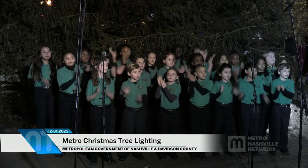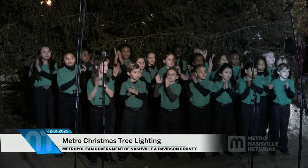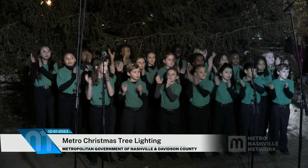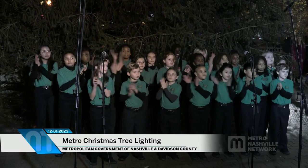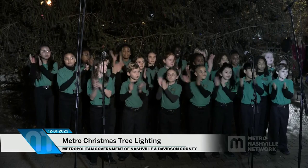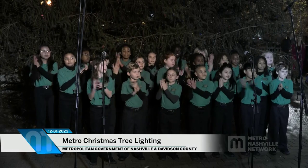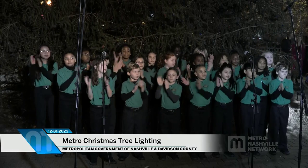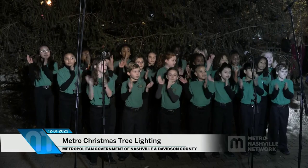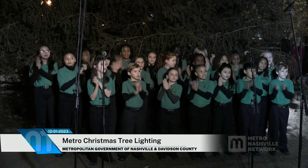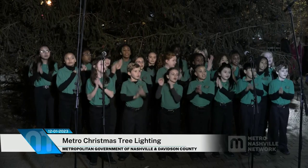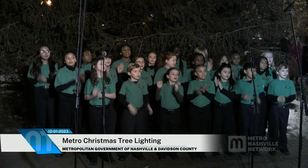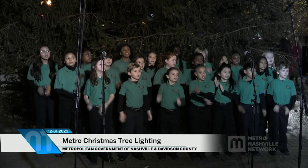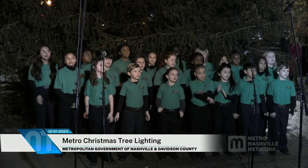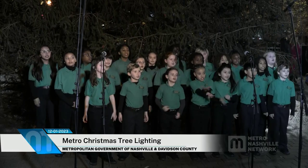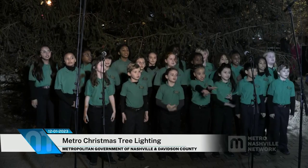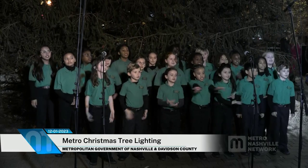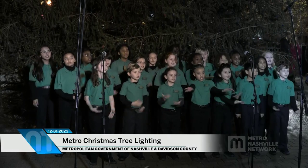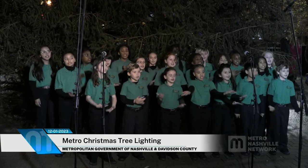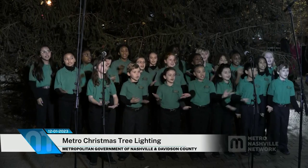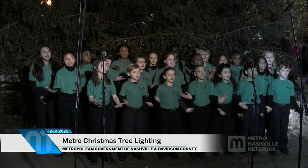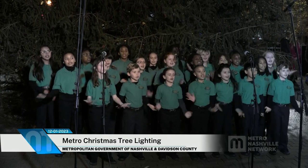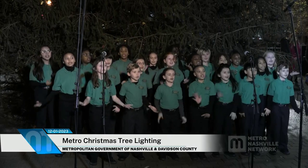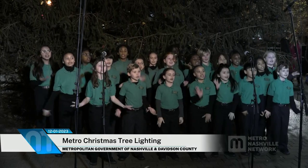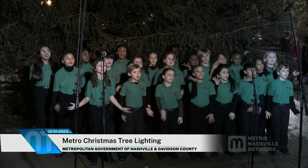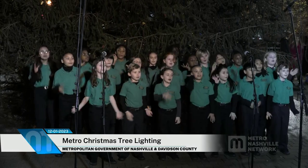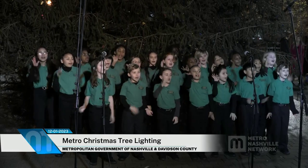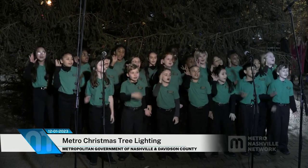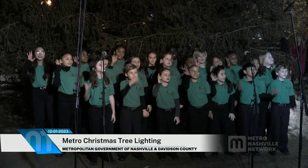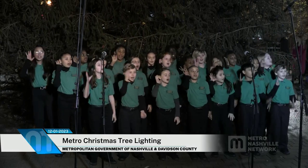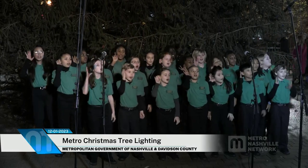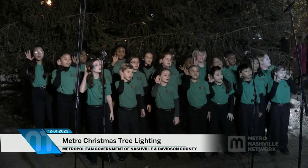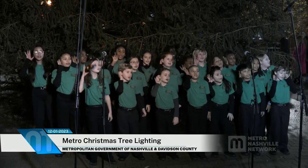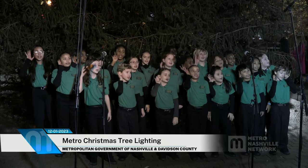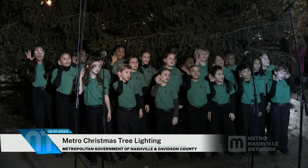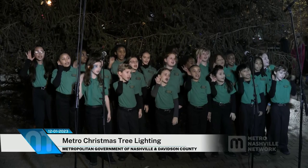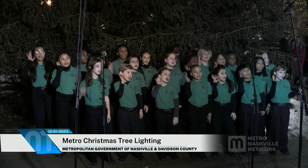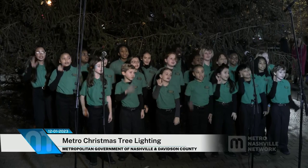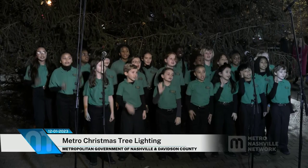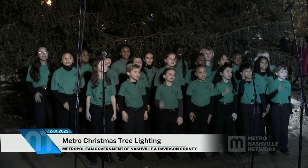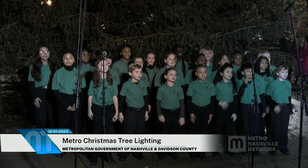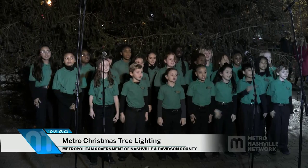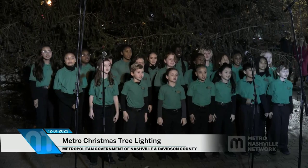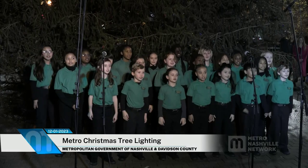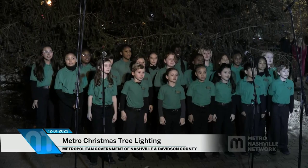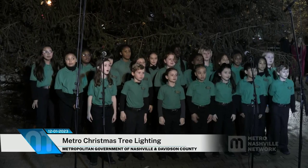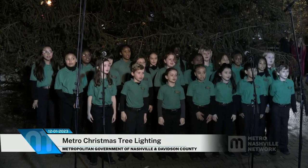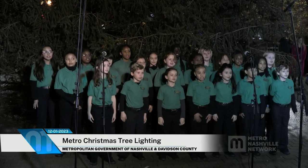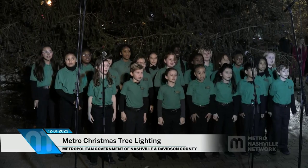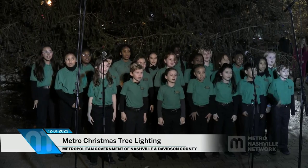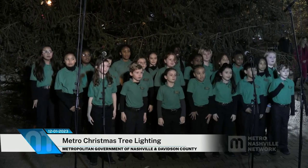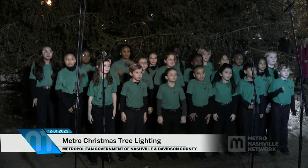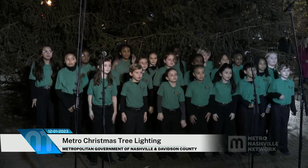THIS IS CHRISTMAS NIGHT STILL